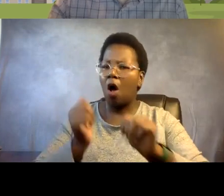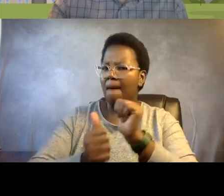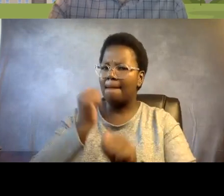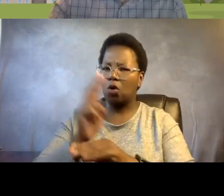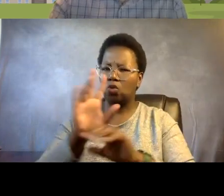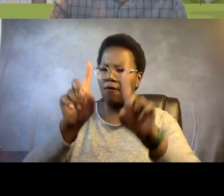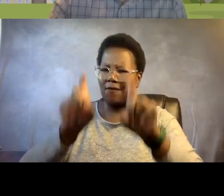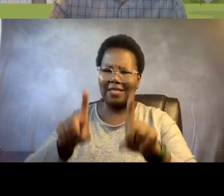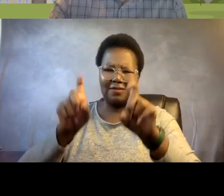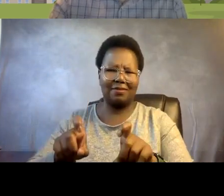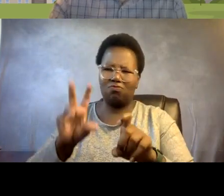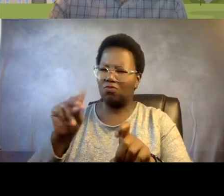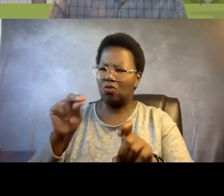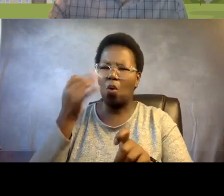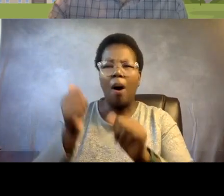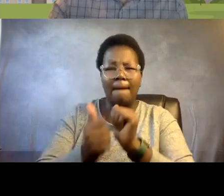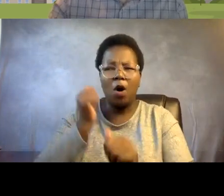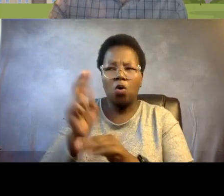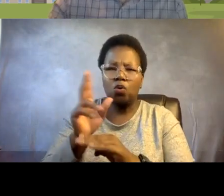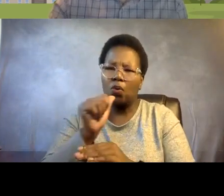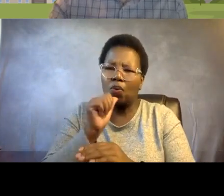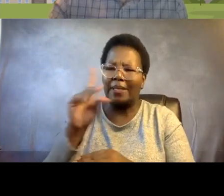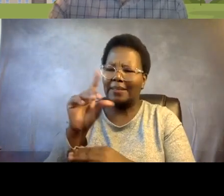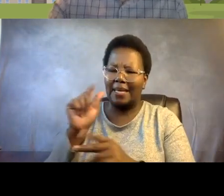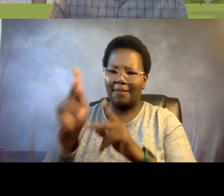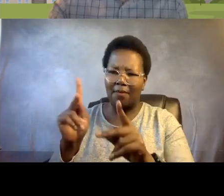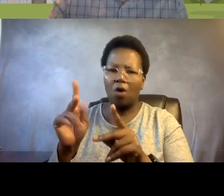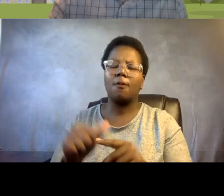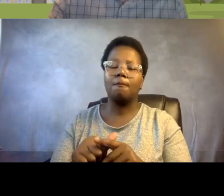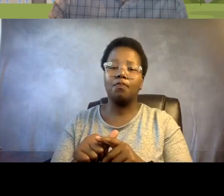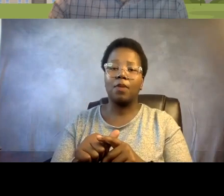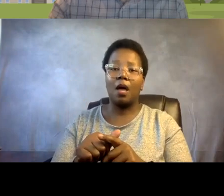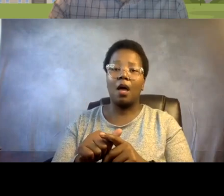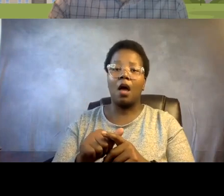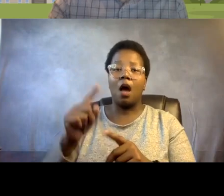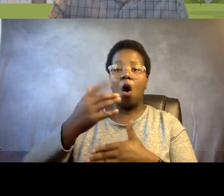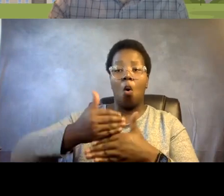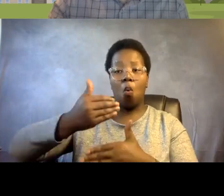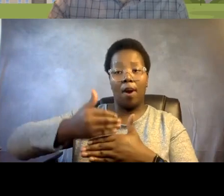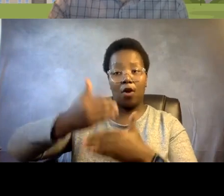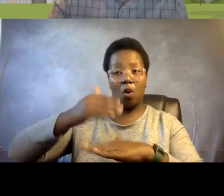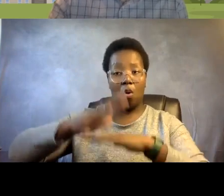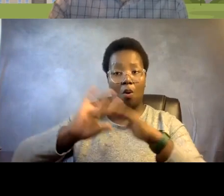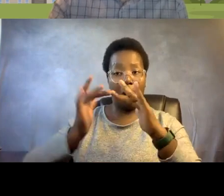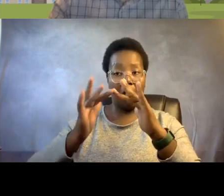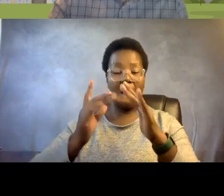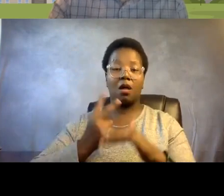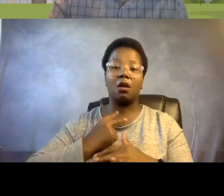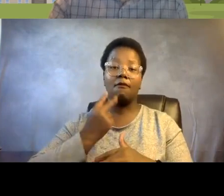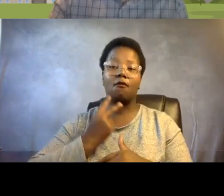used by people with disabilities. Narrator for Windows is becoming much more full-featured and